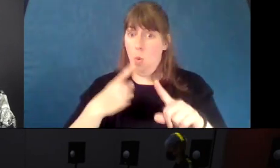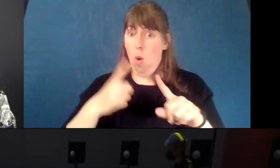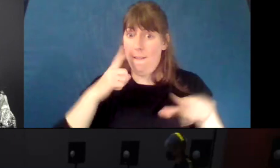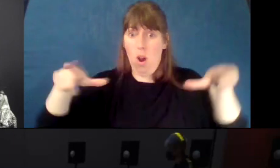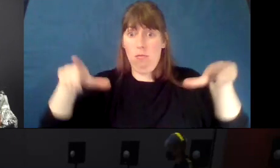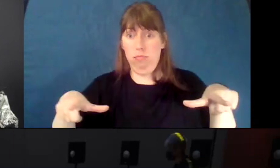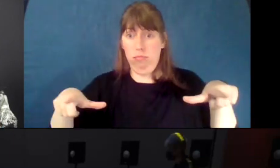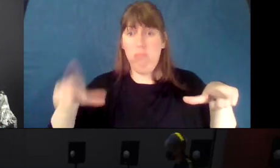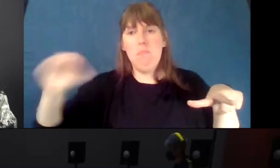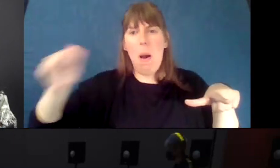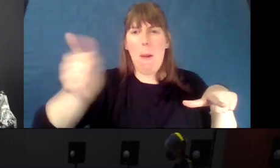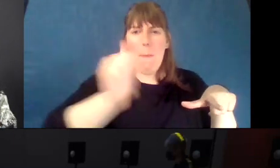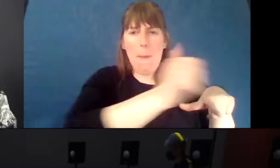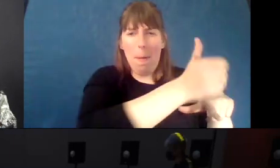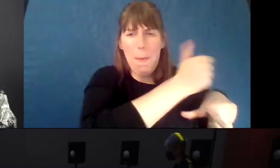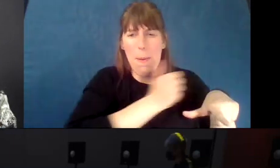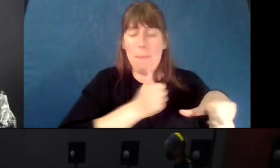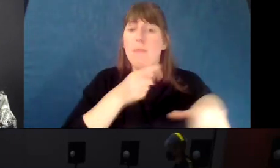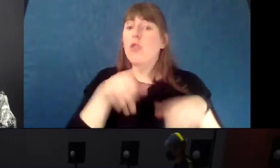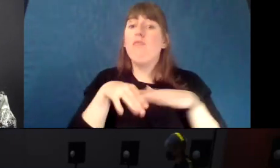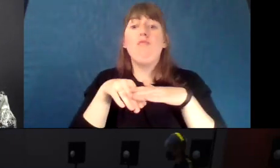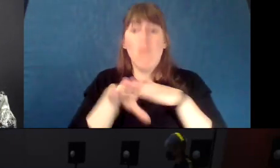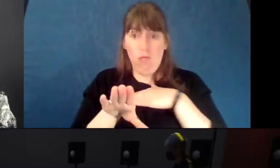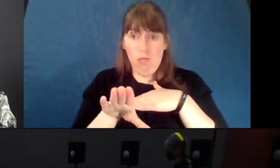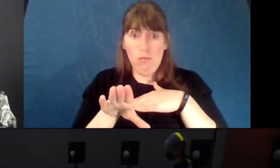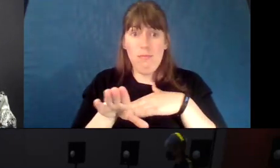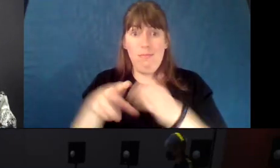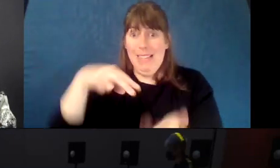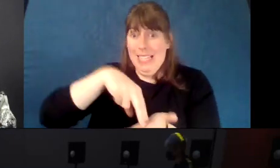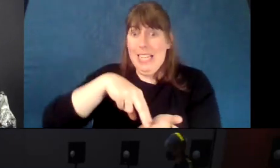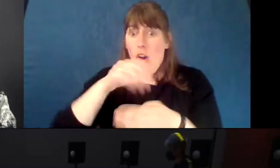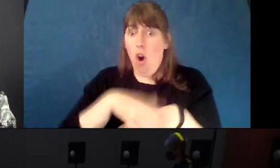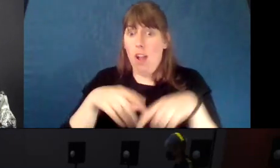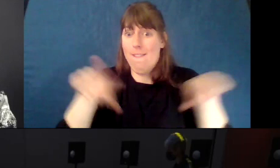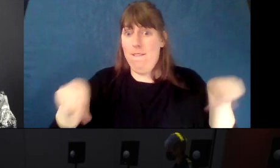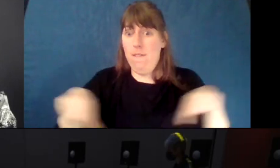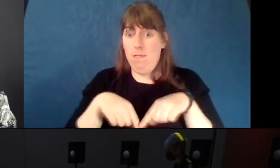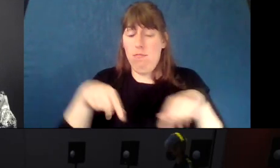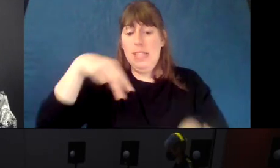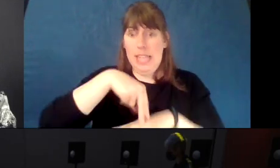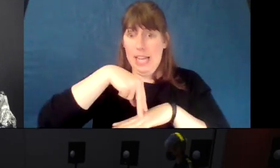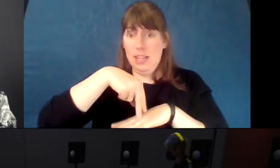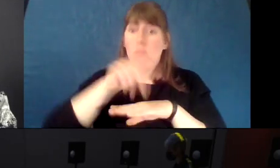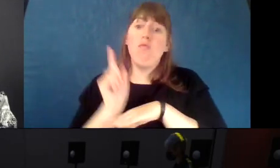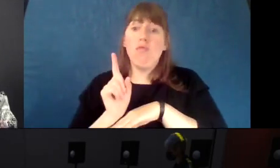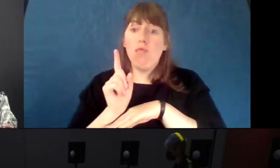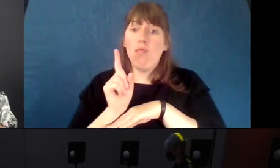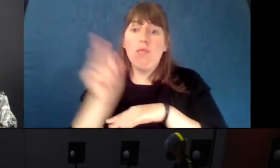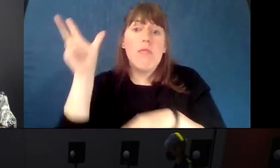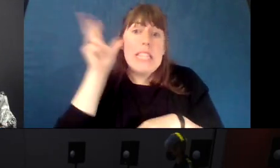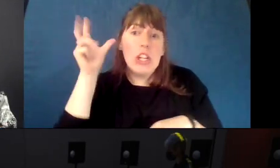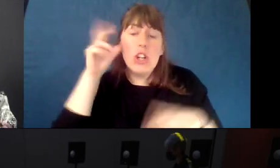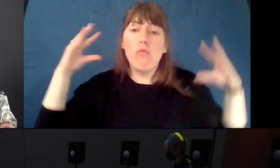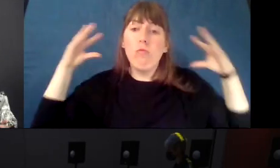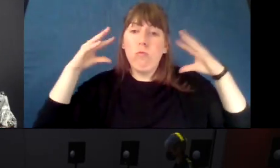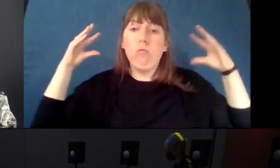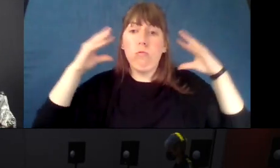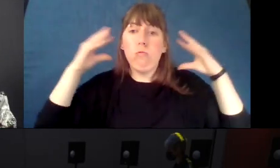so you can walk inside this projection onto the floor and have the sound diffused all around you,